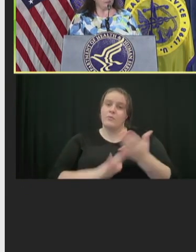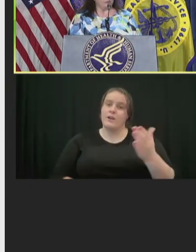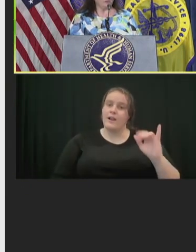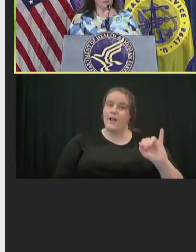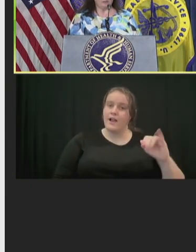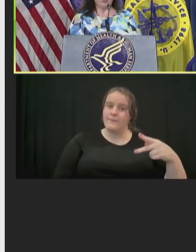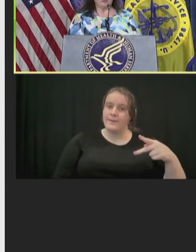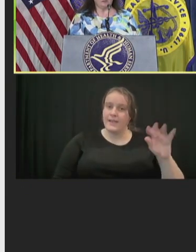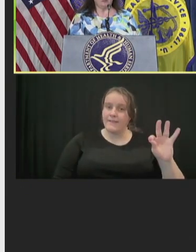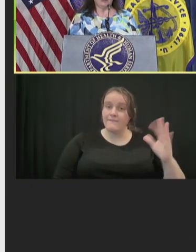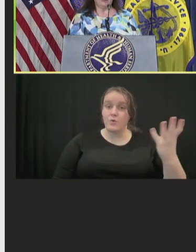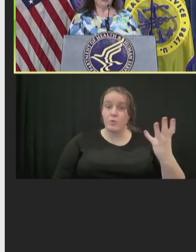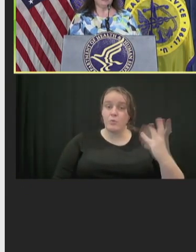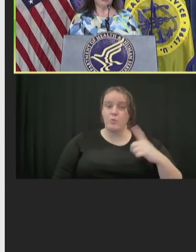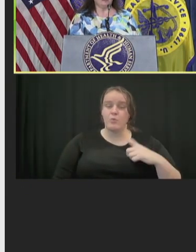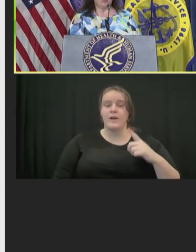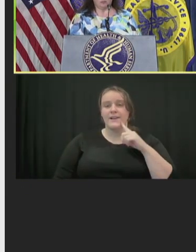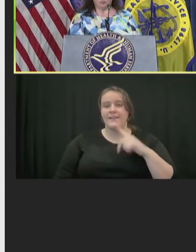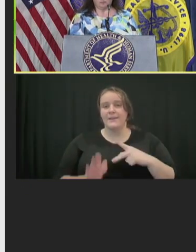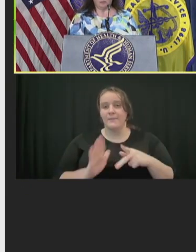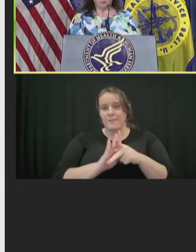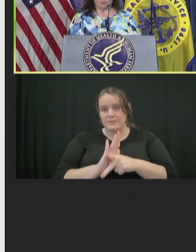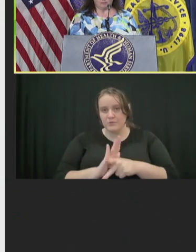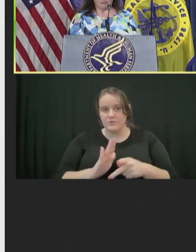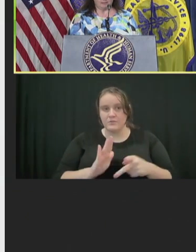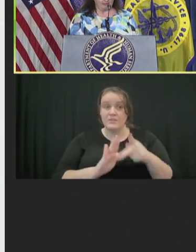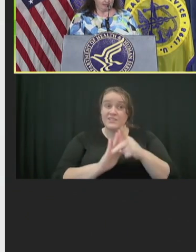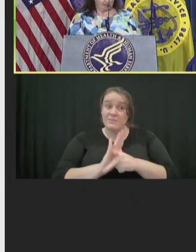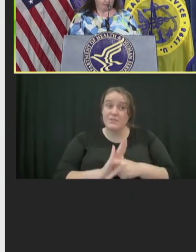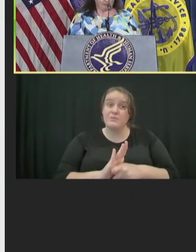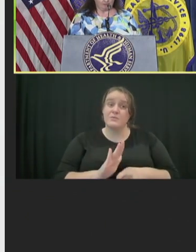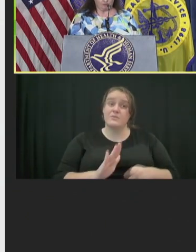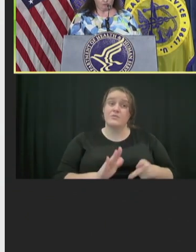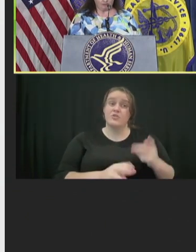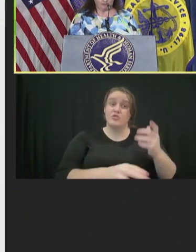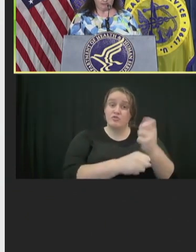the principles are that recipients have to -- funding recipients have to have culturally safe